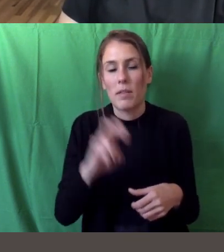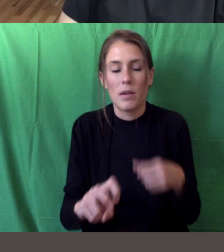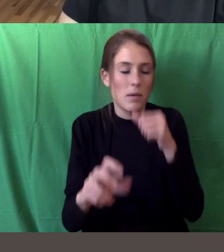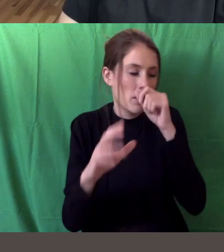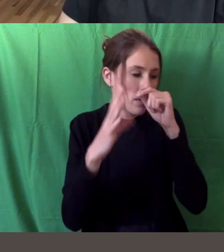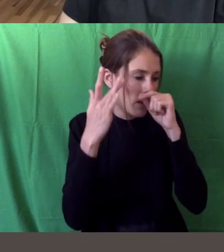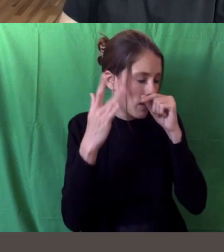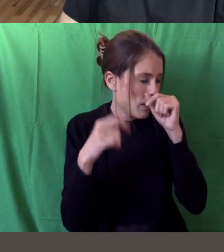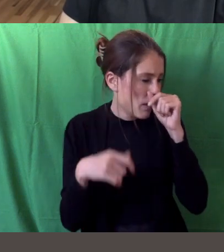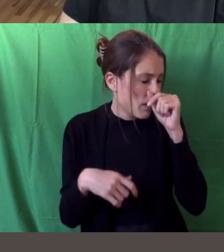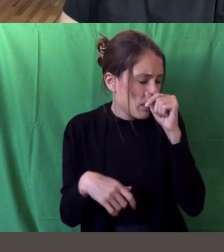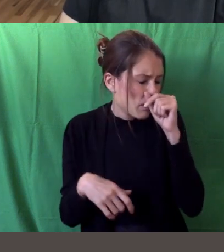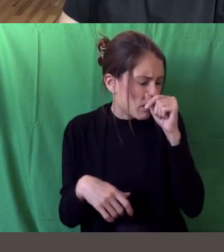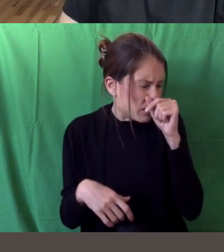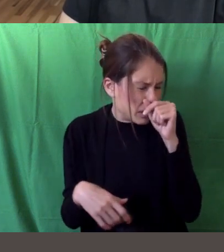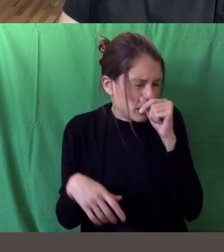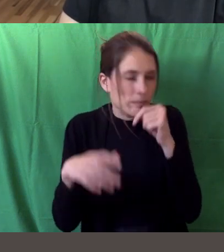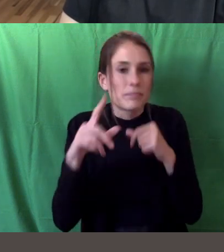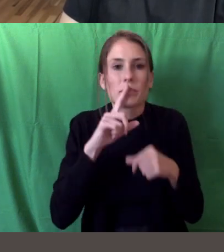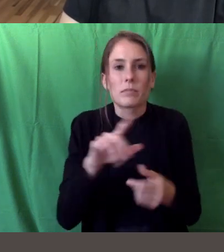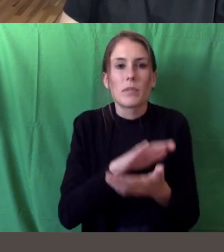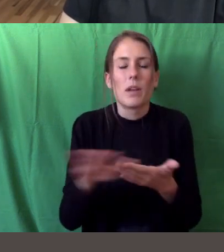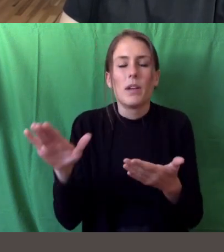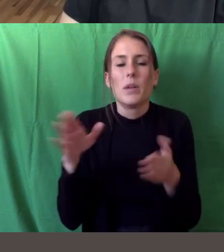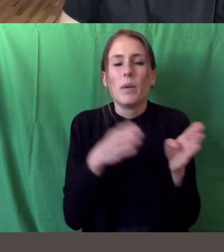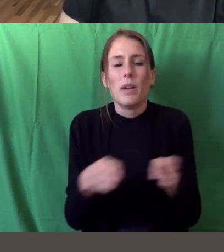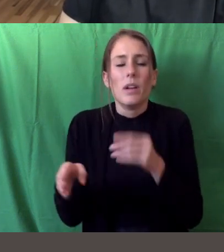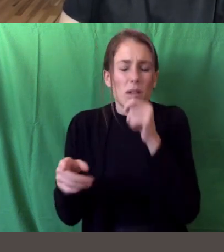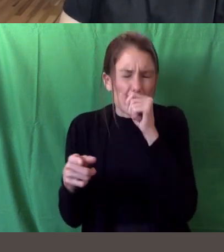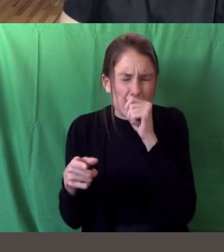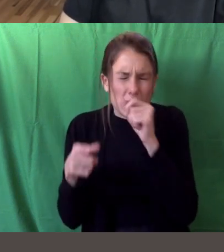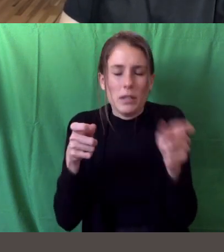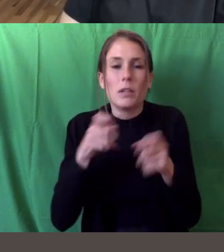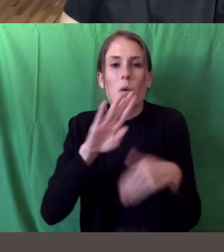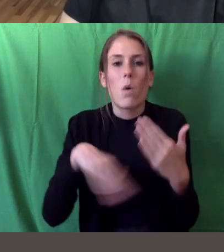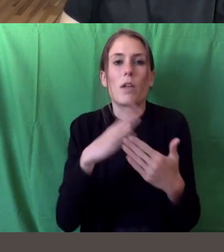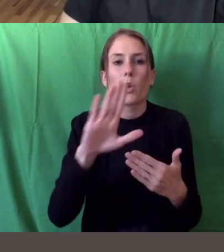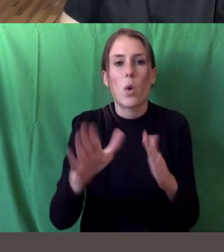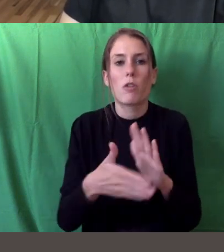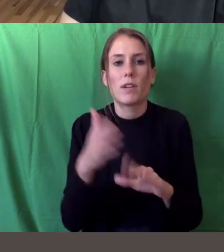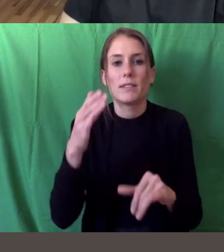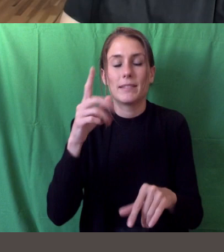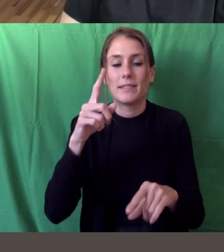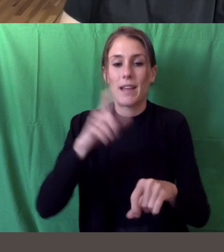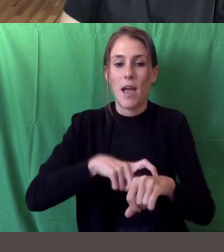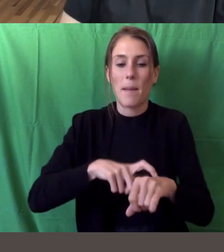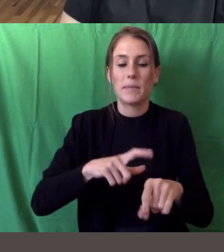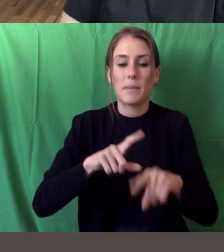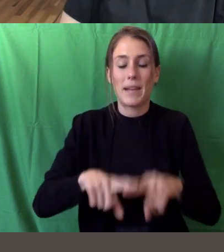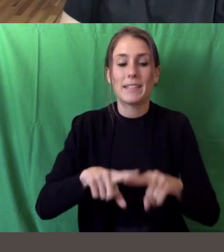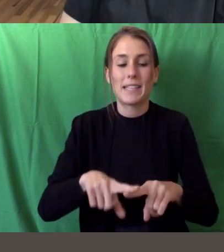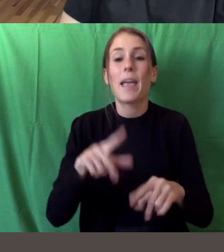because it is a really nice way of handling all of your runtime dependencies and making it really easy for people